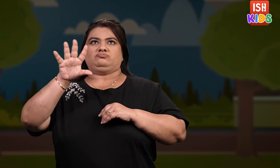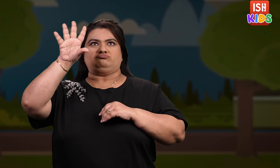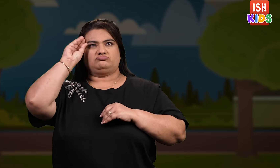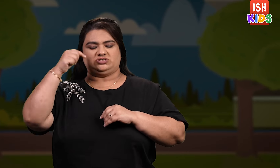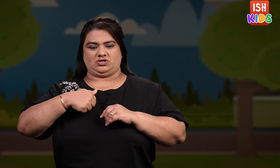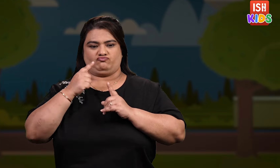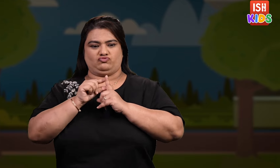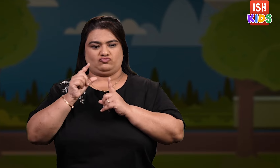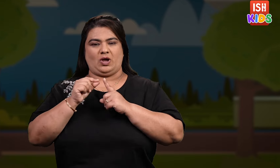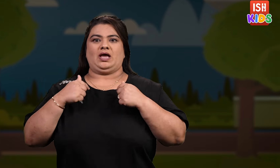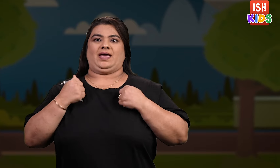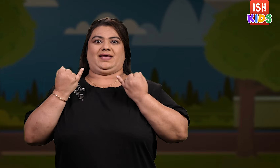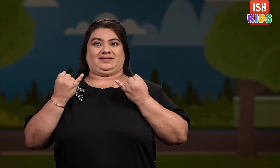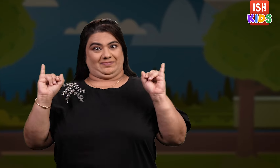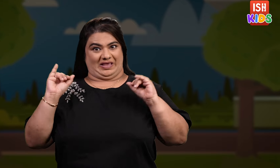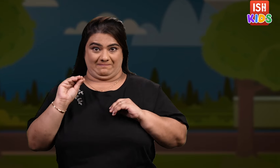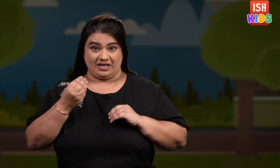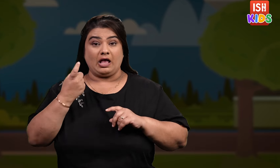then they learn and live independently.